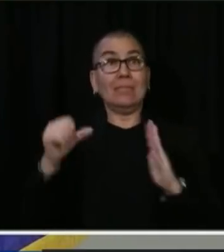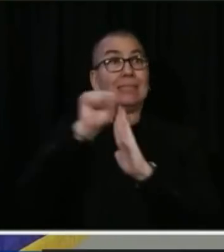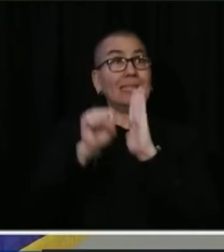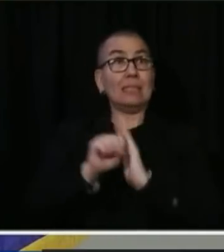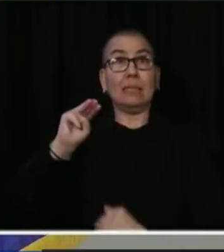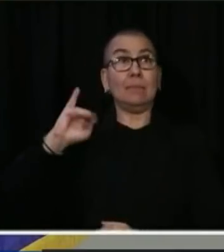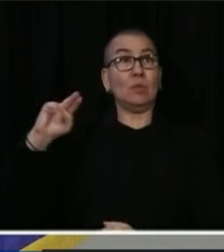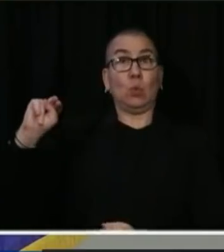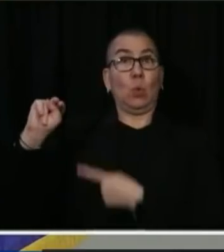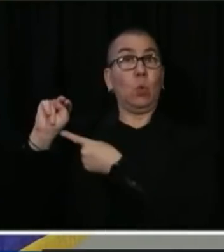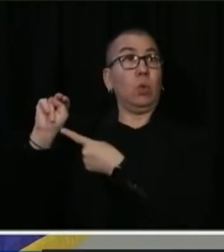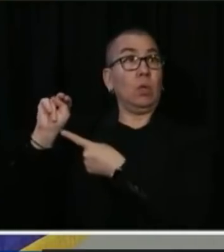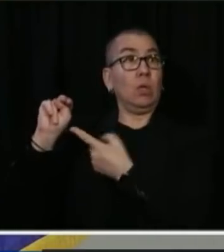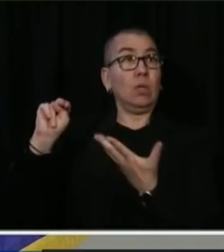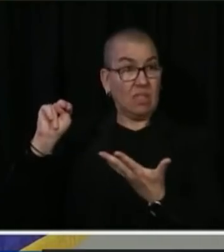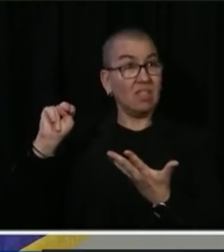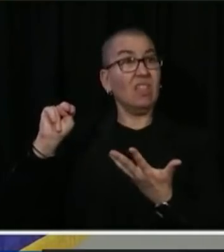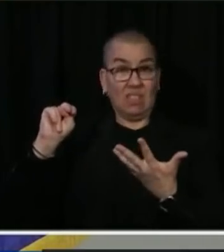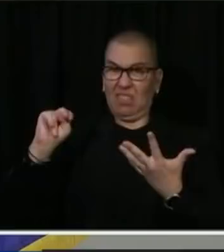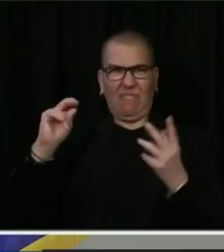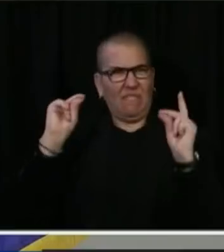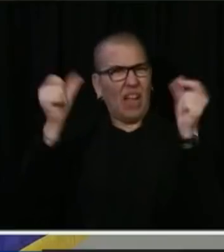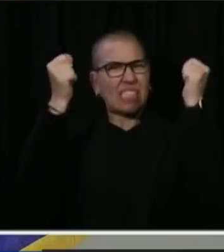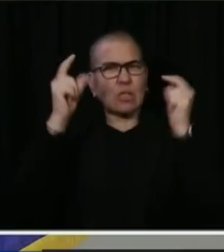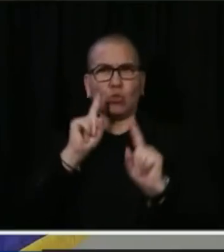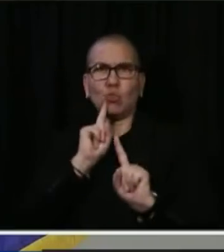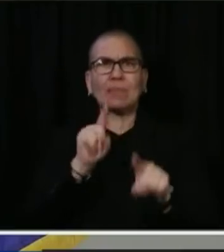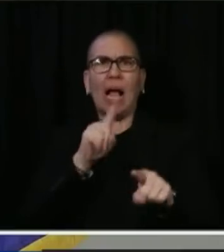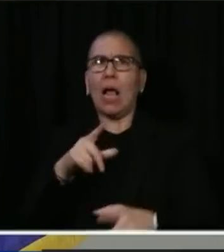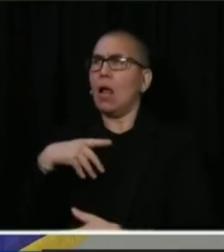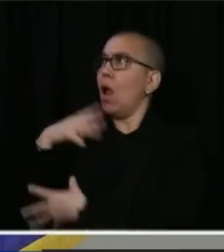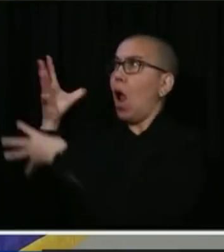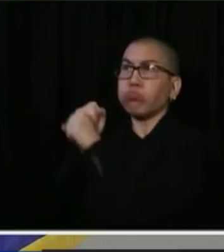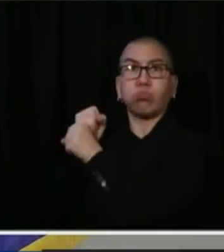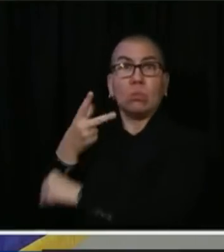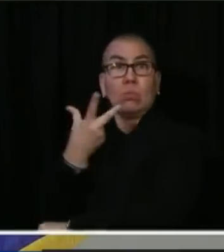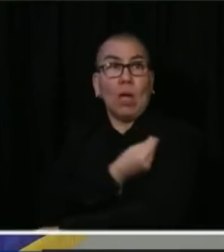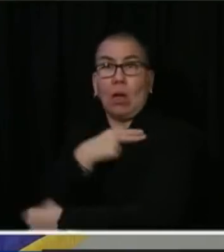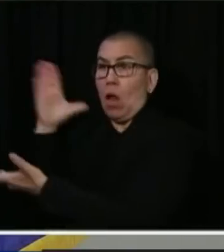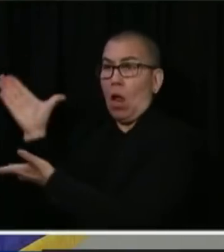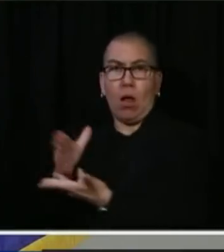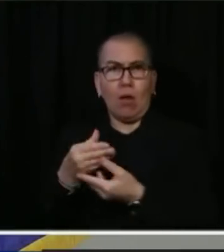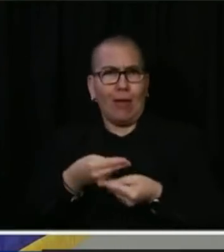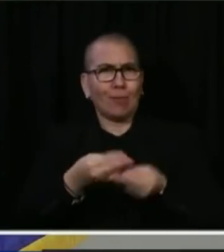AUTHORIZATION TO GIVE DOSES TO CHILDREN, LET'S GET THEM DONE AND PROTECT THEM.